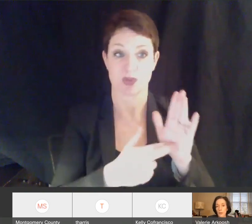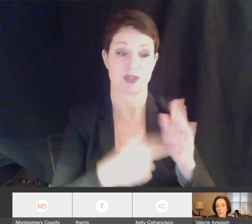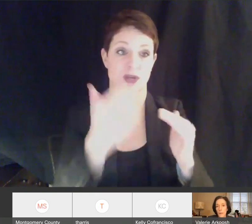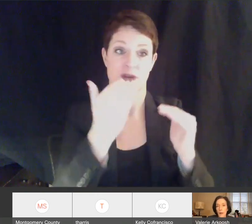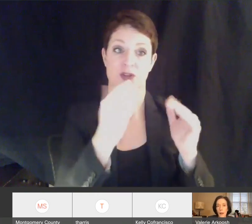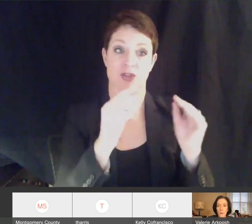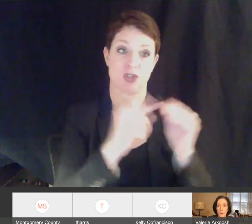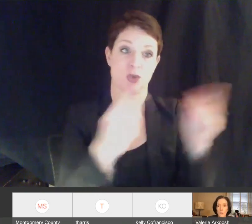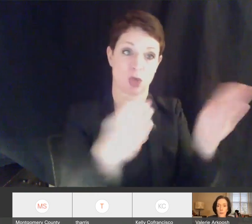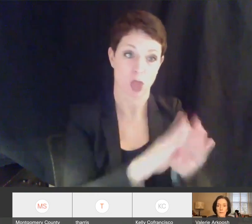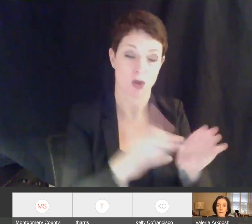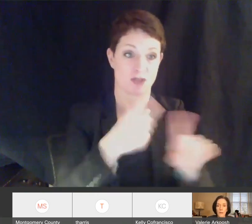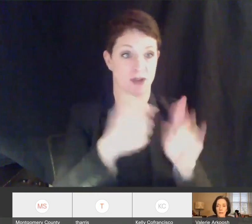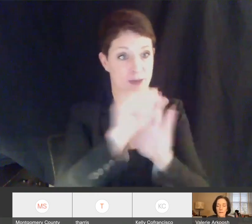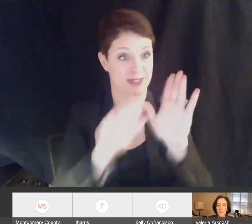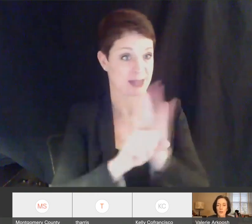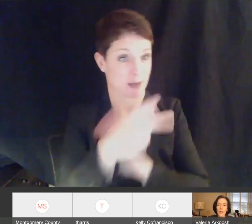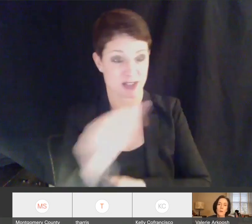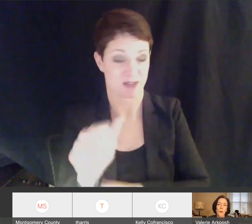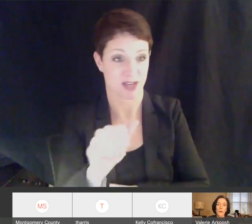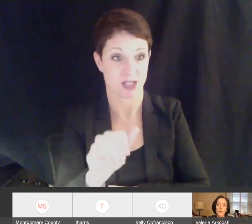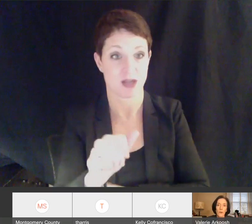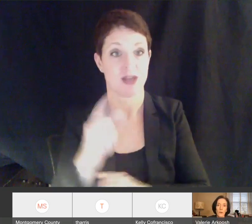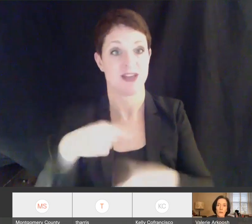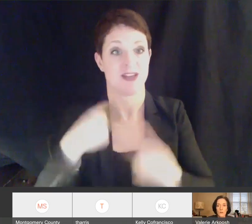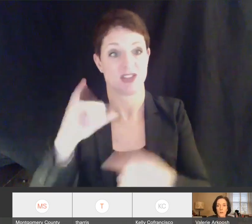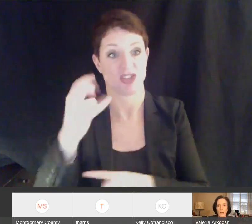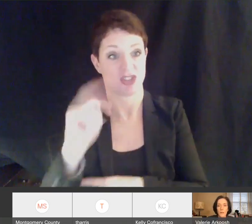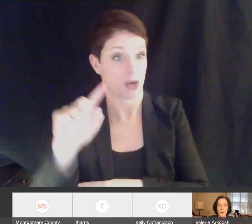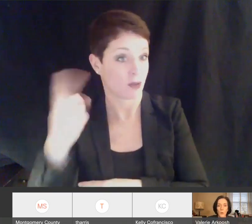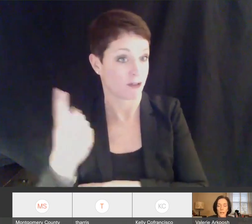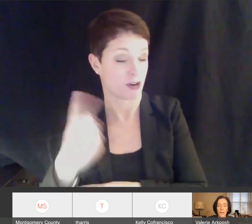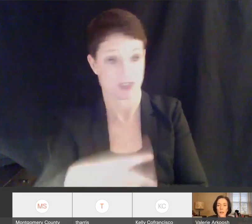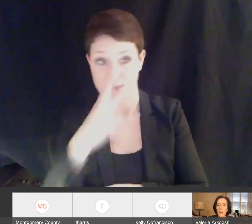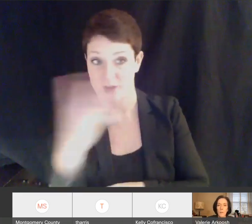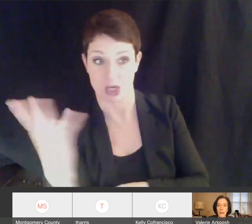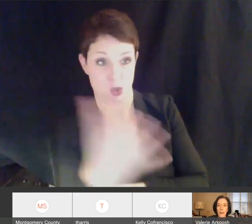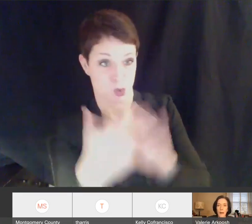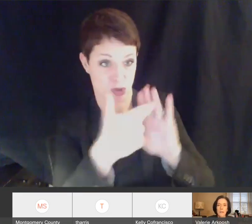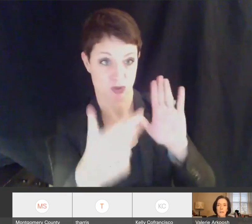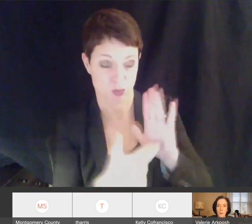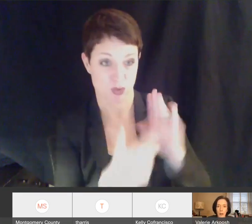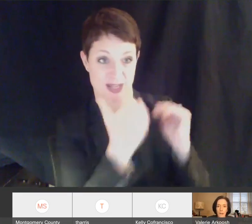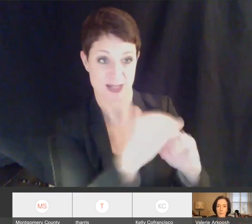issued by the Commonwealth of Pennsylvania since January the 1st, 2020 may not apply.